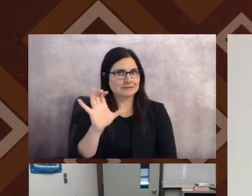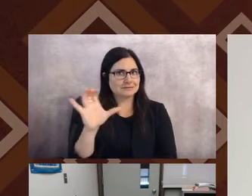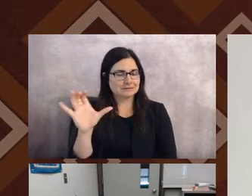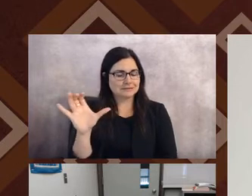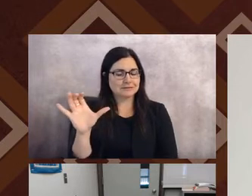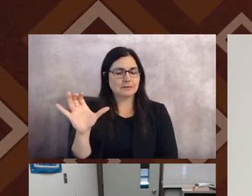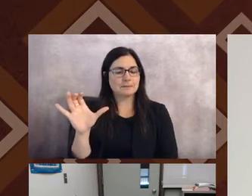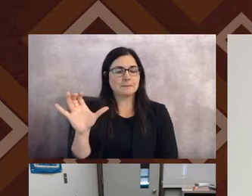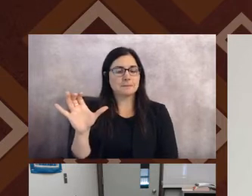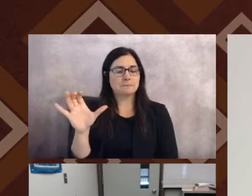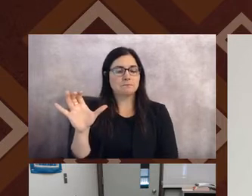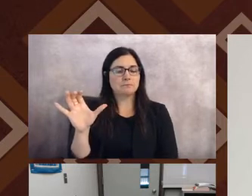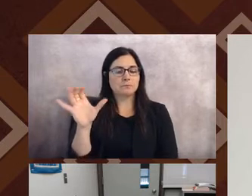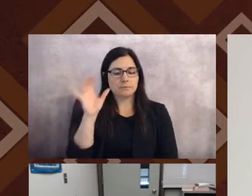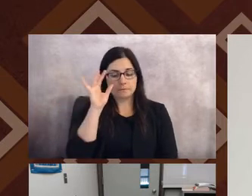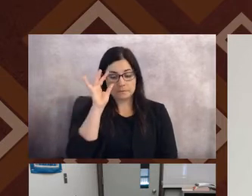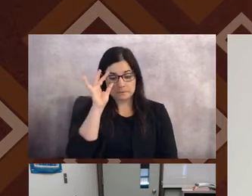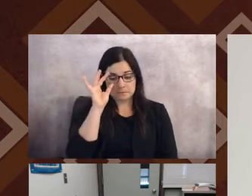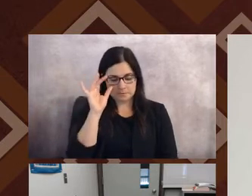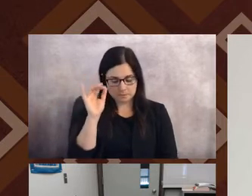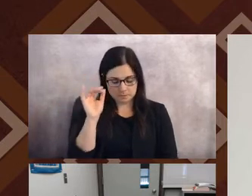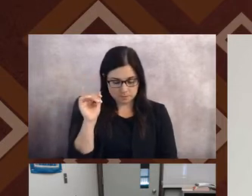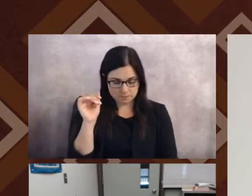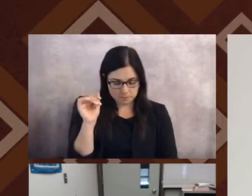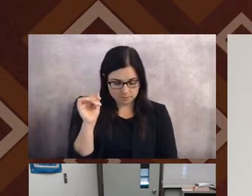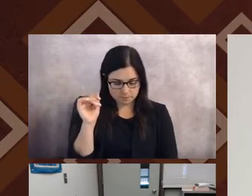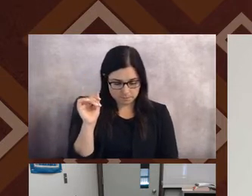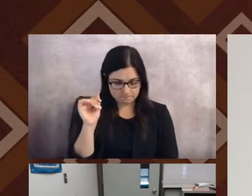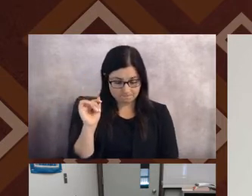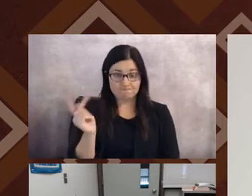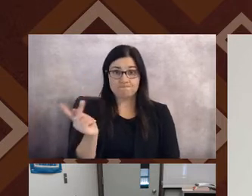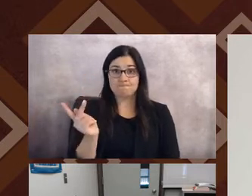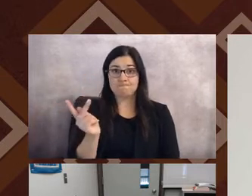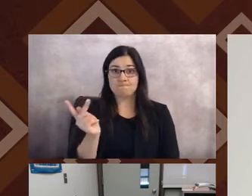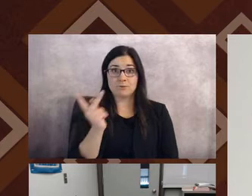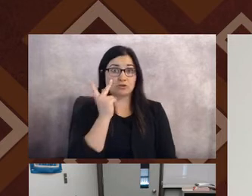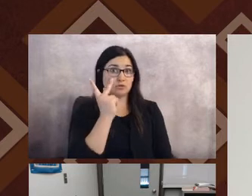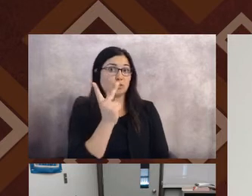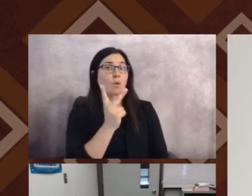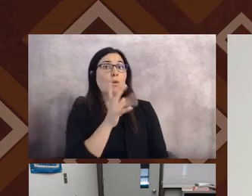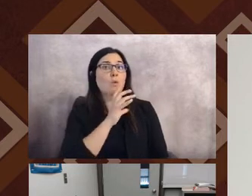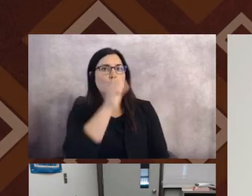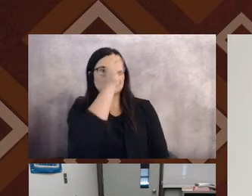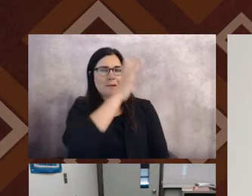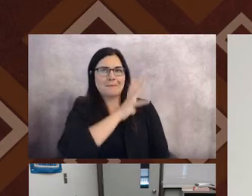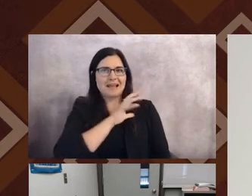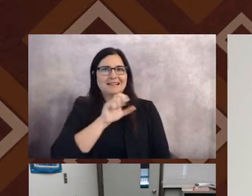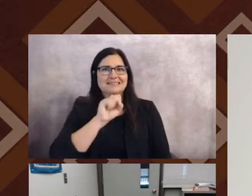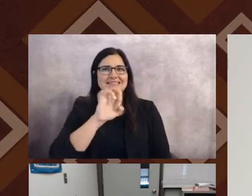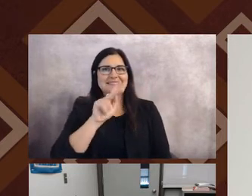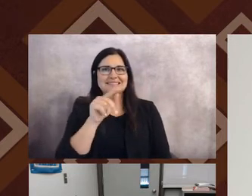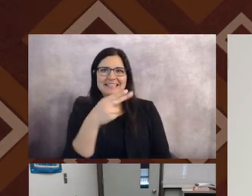when they saw an elderly sick man in the morning who was on his way to work and they beat him